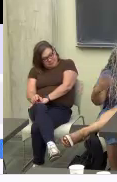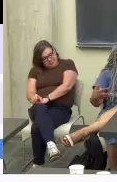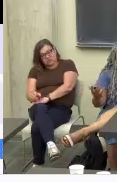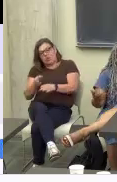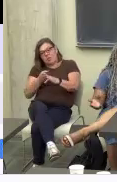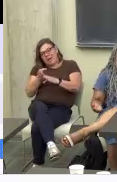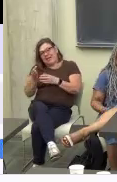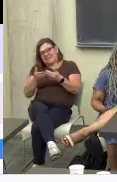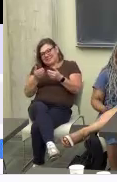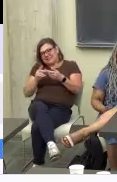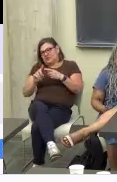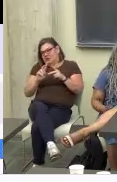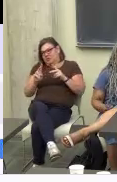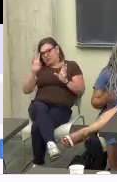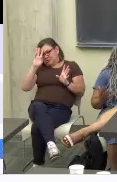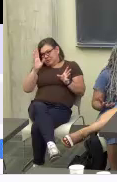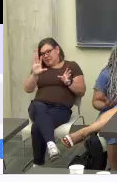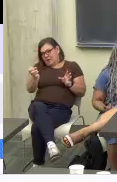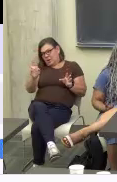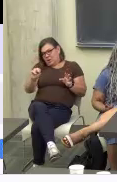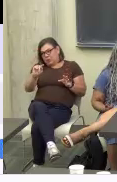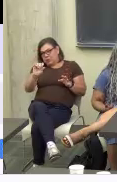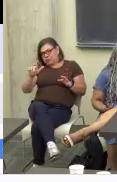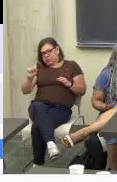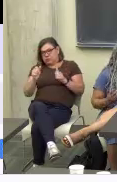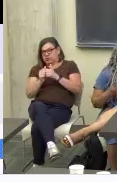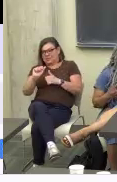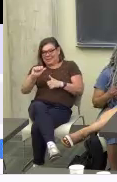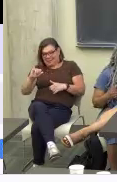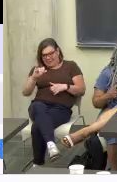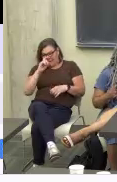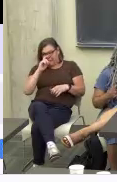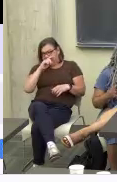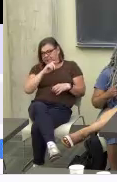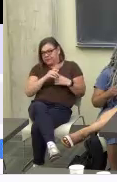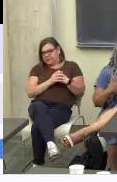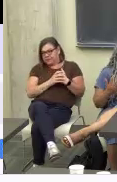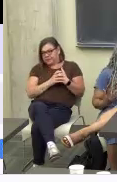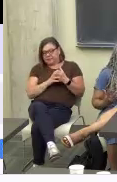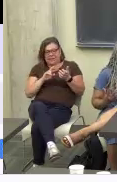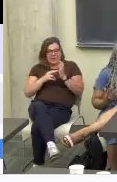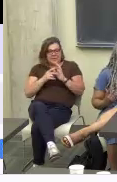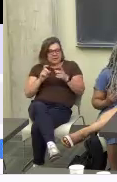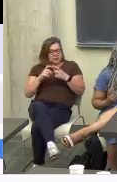people to create their own tools with AI, then that means that we need to federate